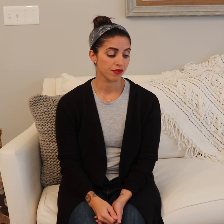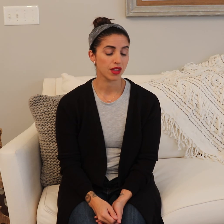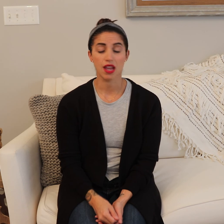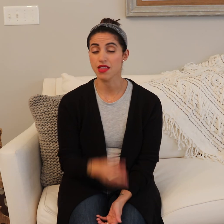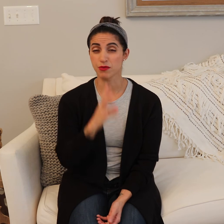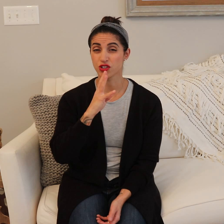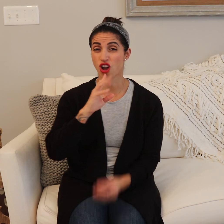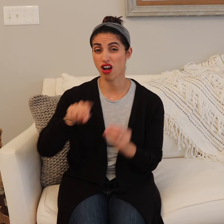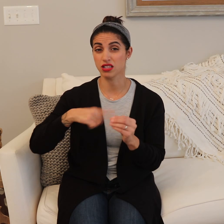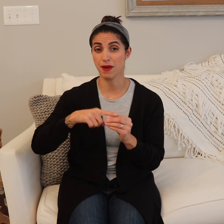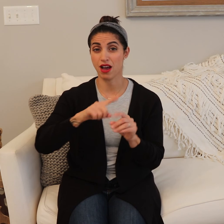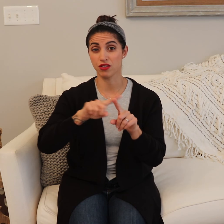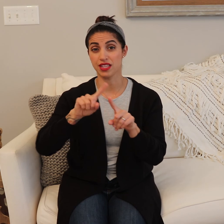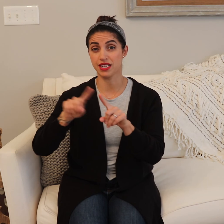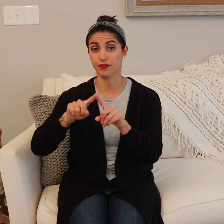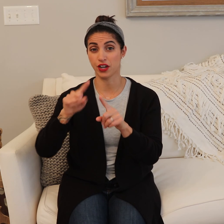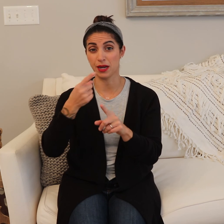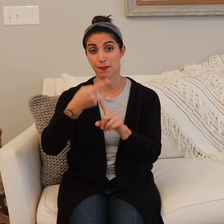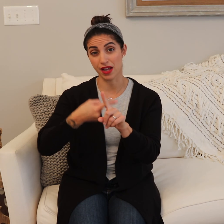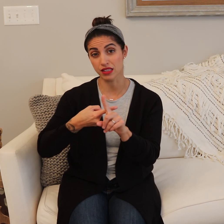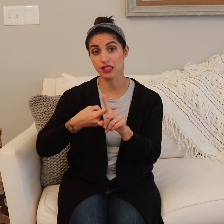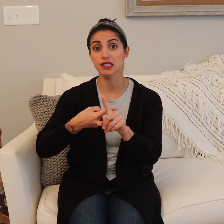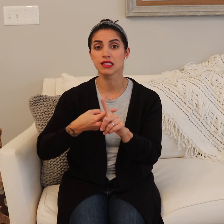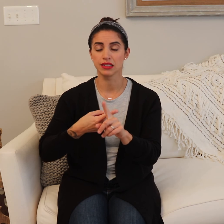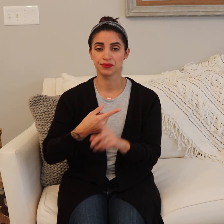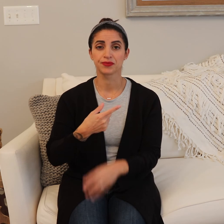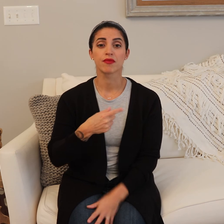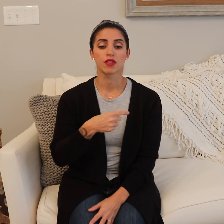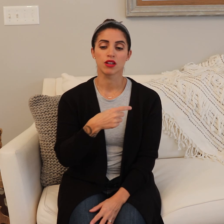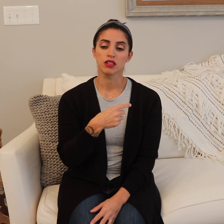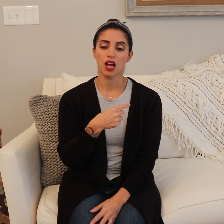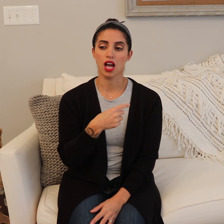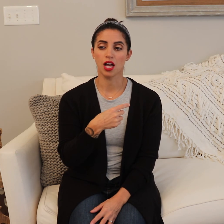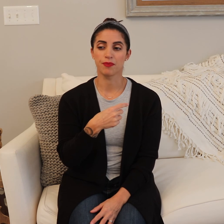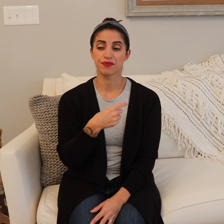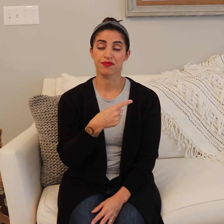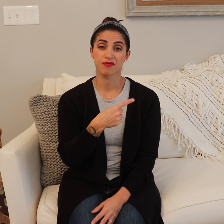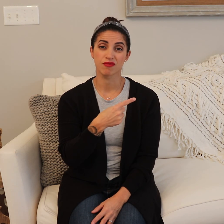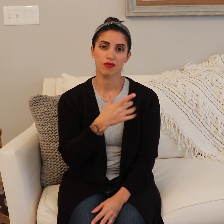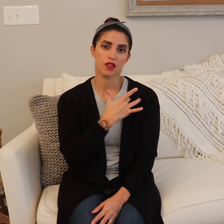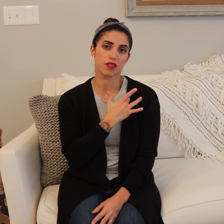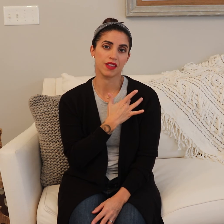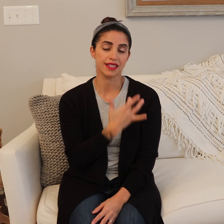And then we talked about different months